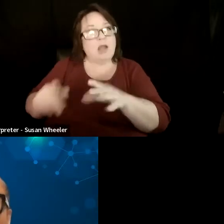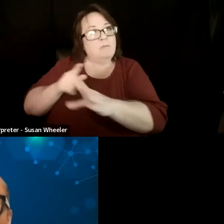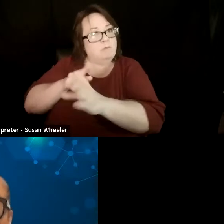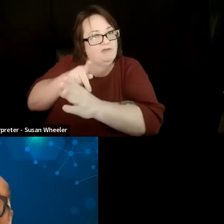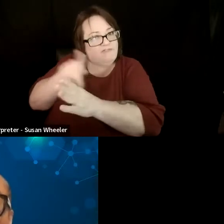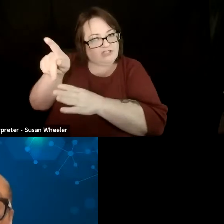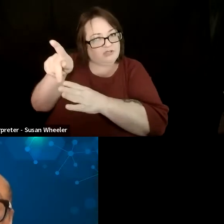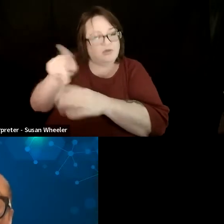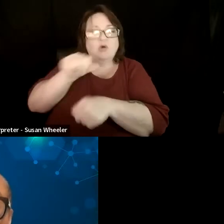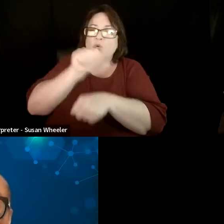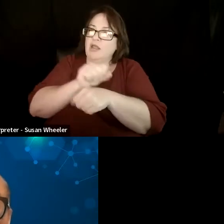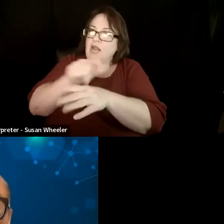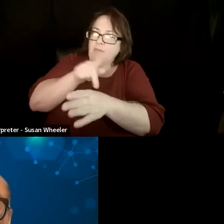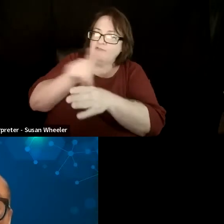in a professional workplace.